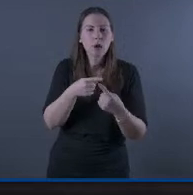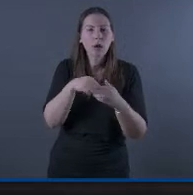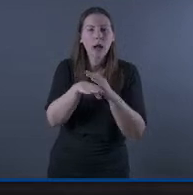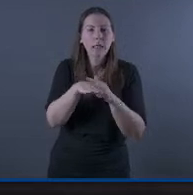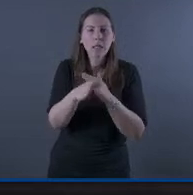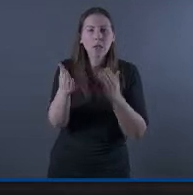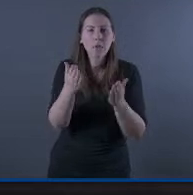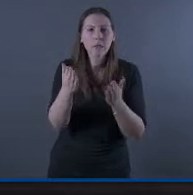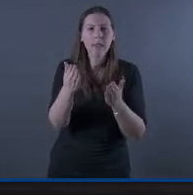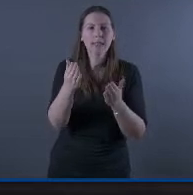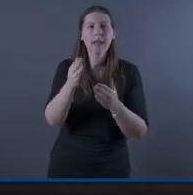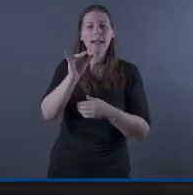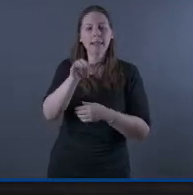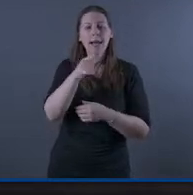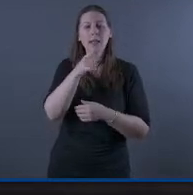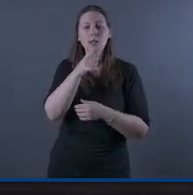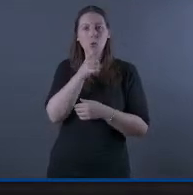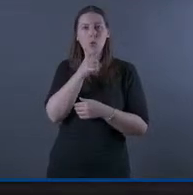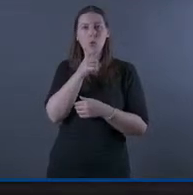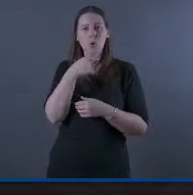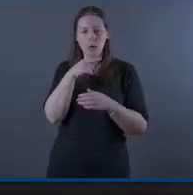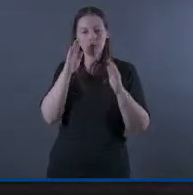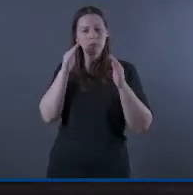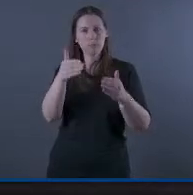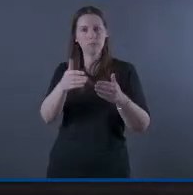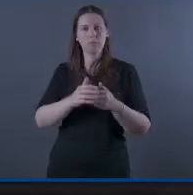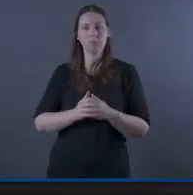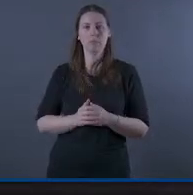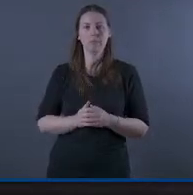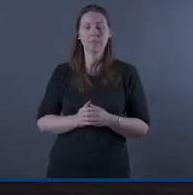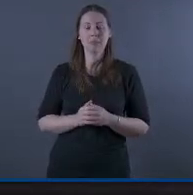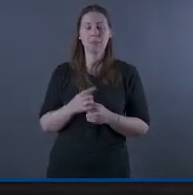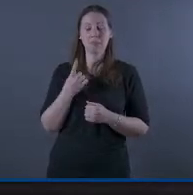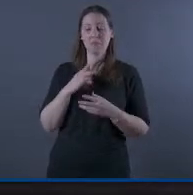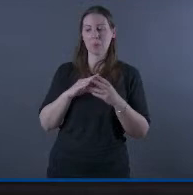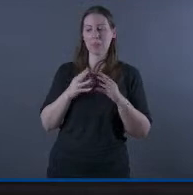and most meaningful, you know, I can speak of a couple that were really touching to my heart.